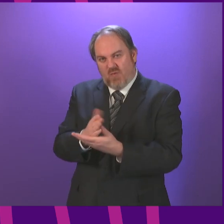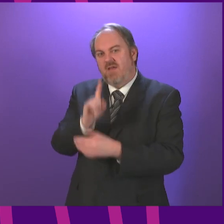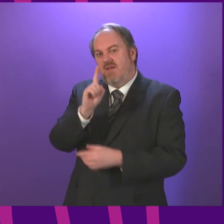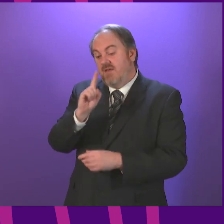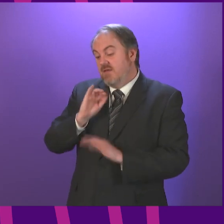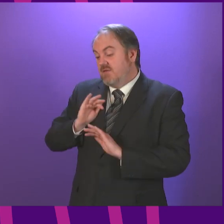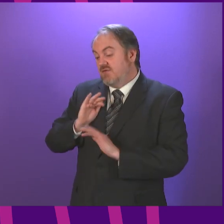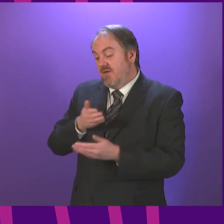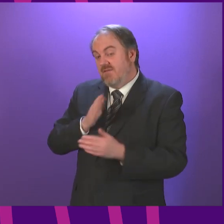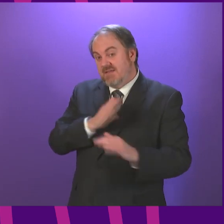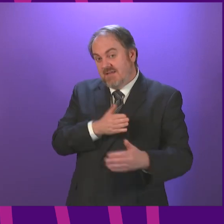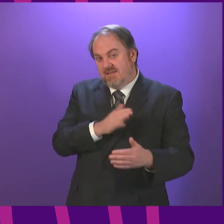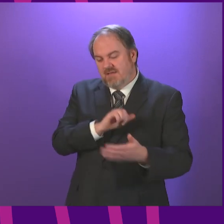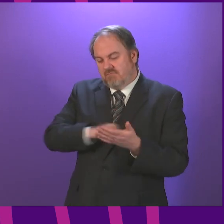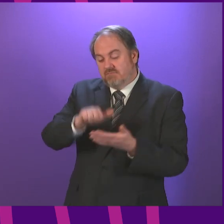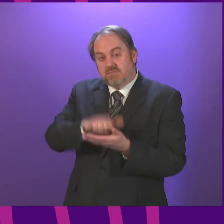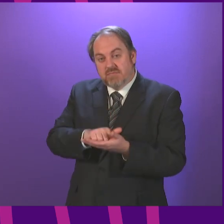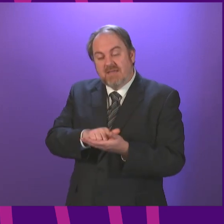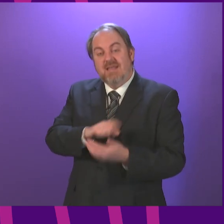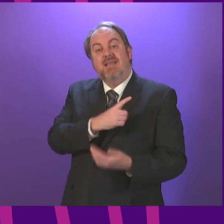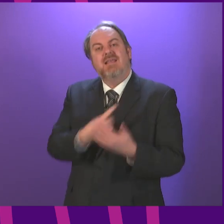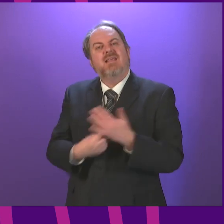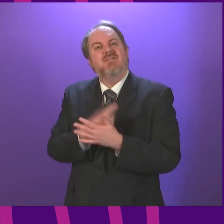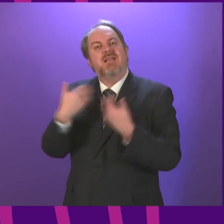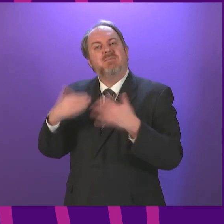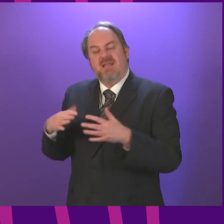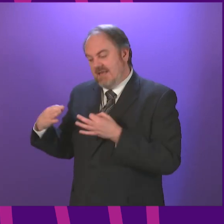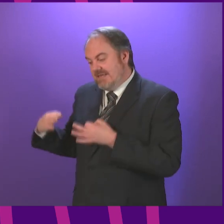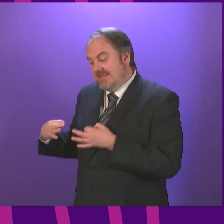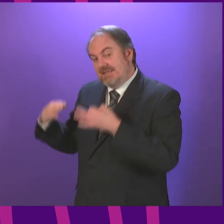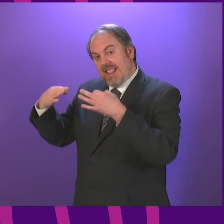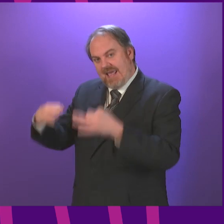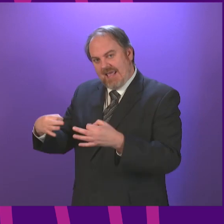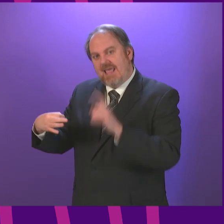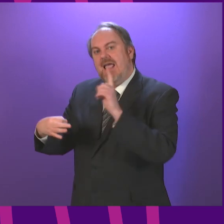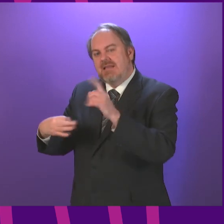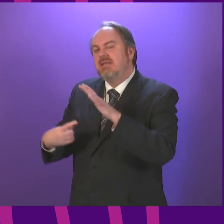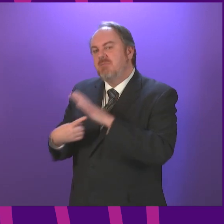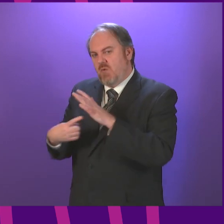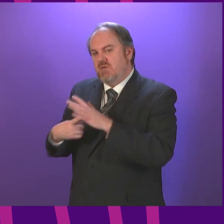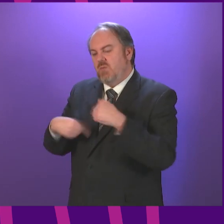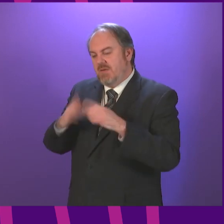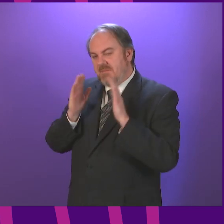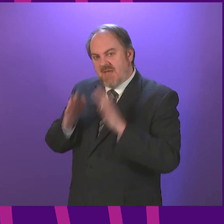treatment that has been delayed because of Covid restarts and that we can catch up as quickly as possible.